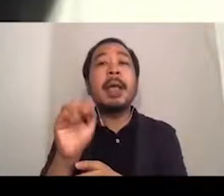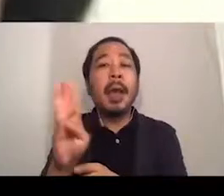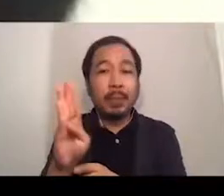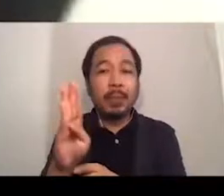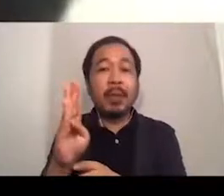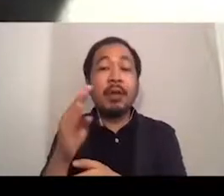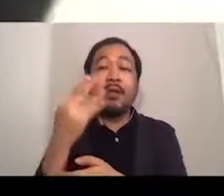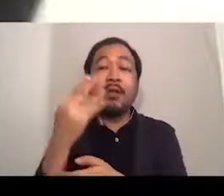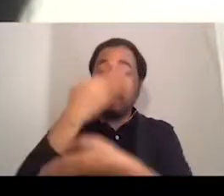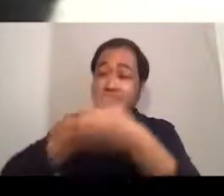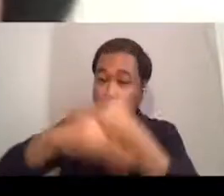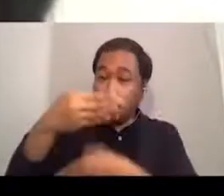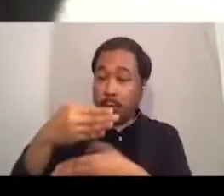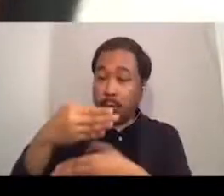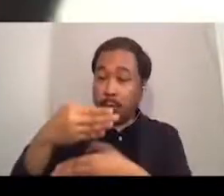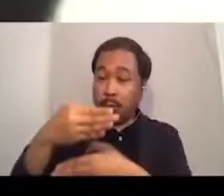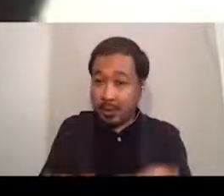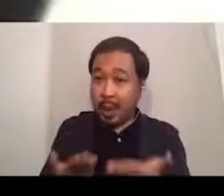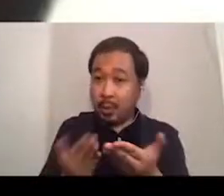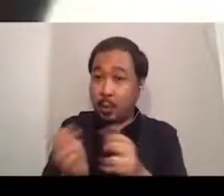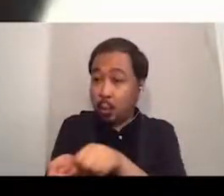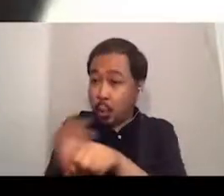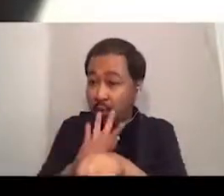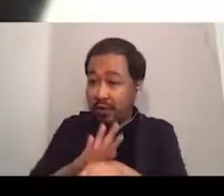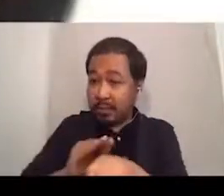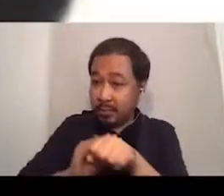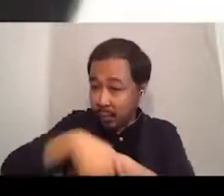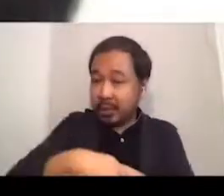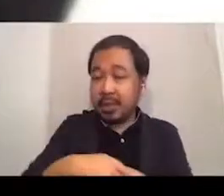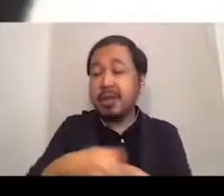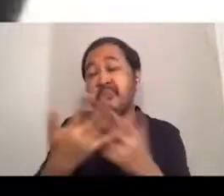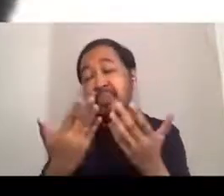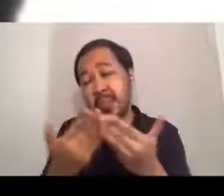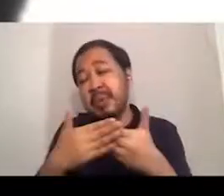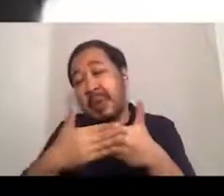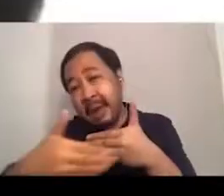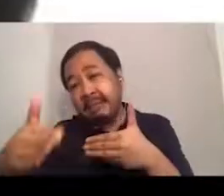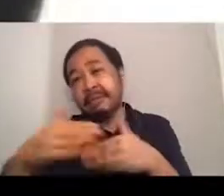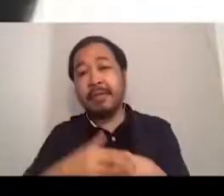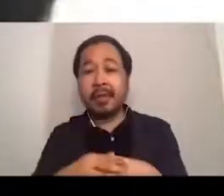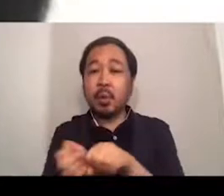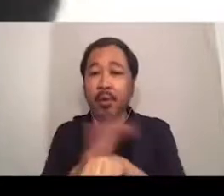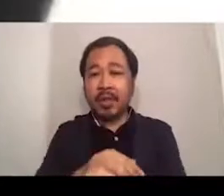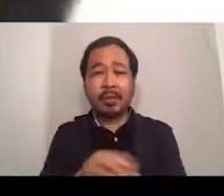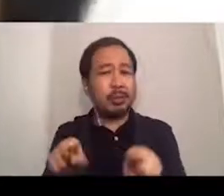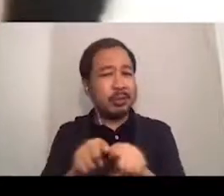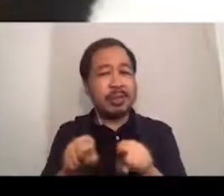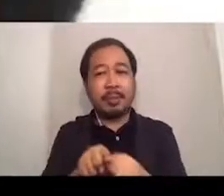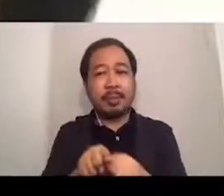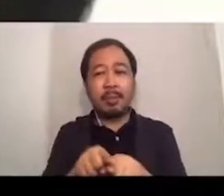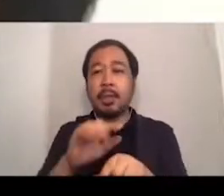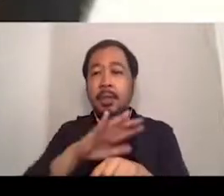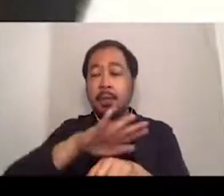there has been a major shift towards a suspension of rehabilitation services beyond acute hospitals. This has happened in Singapore as well.